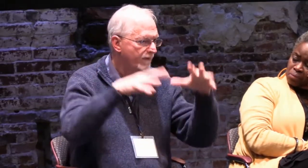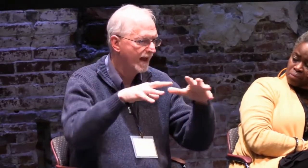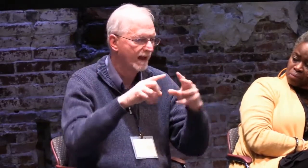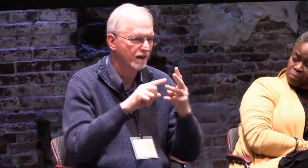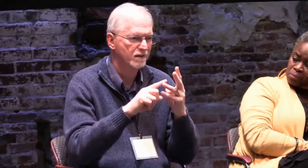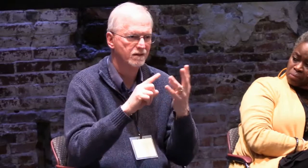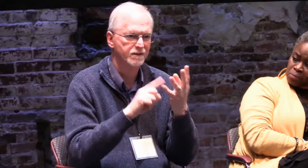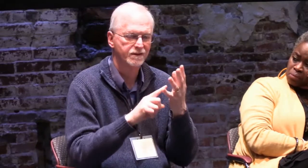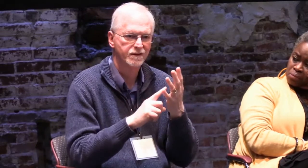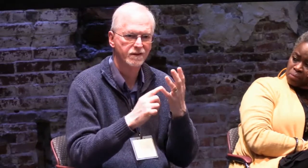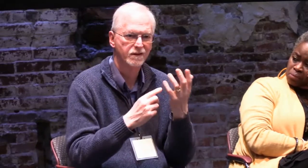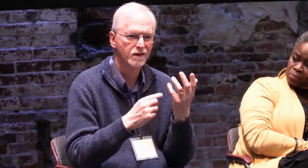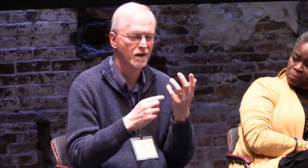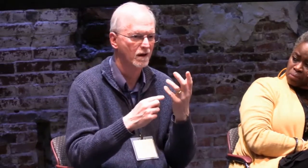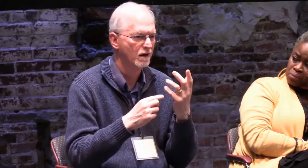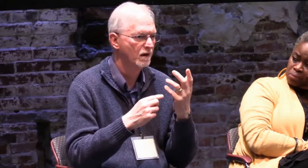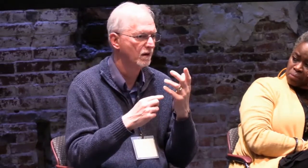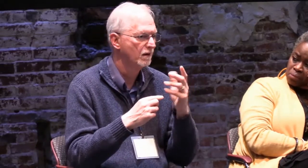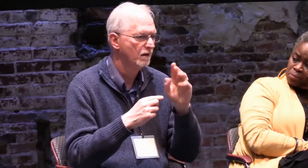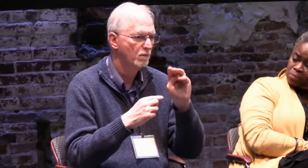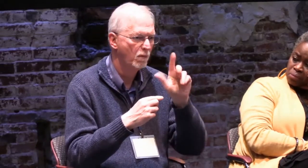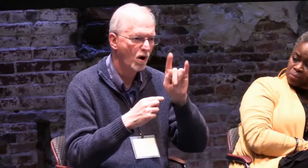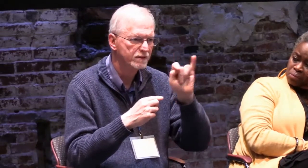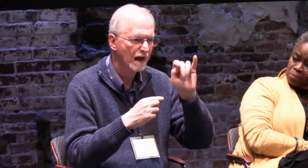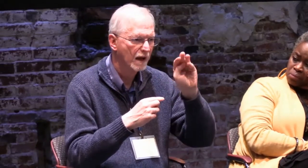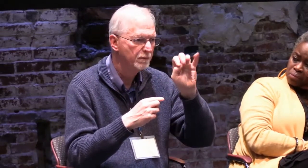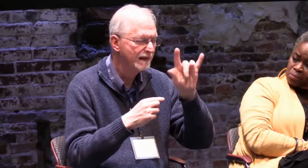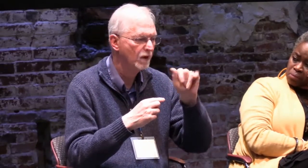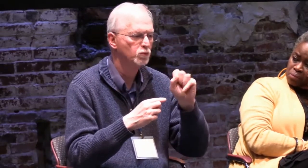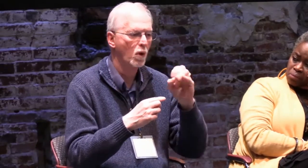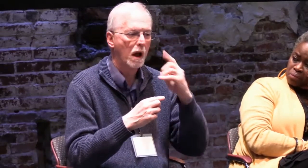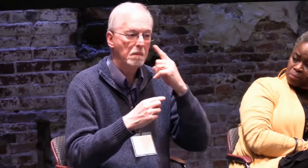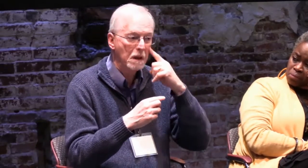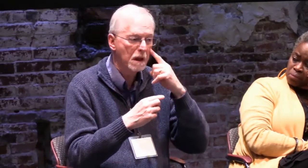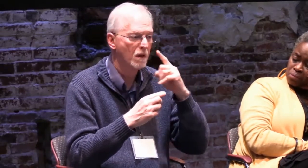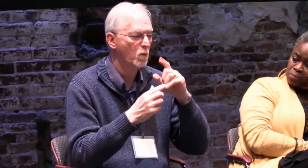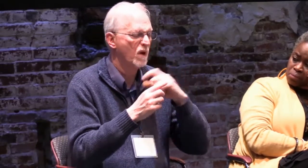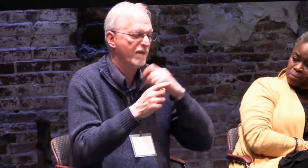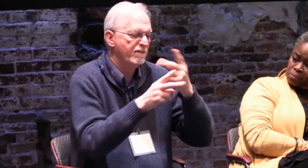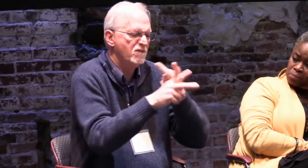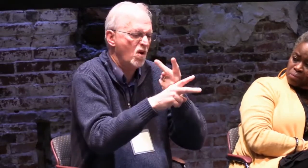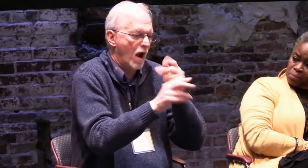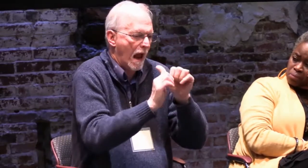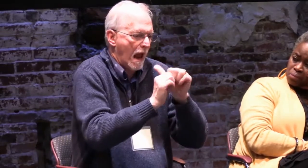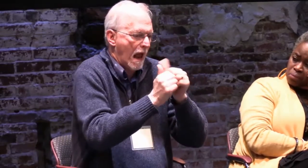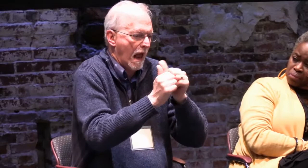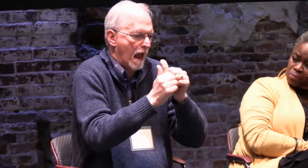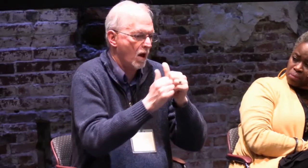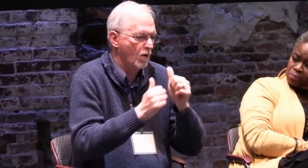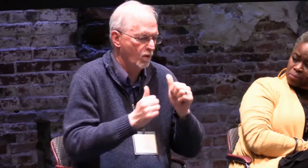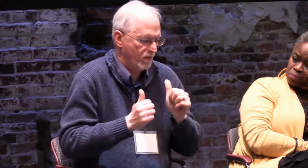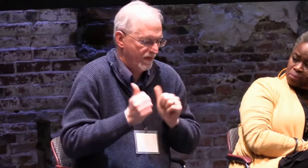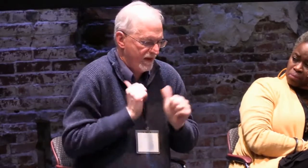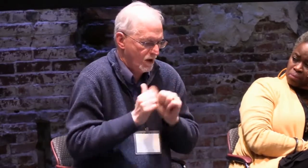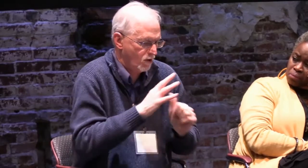virtual reality. We change it with lighting, multimedia. I think what we have to do,